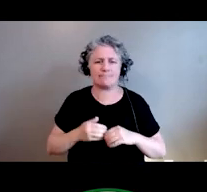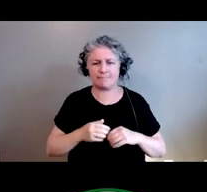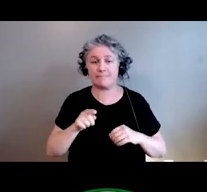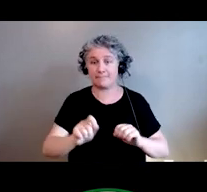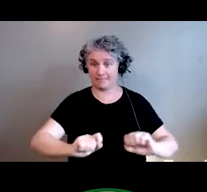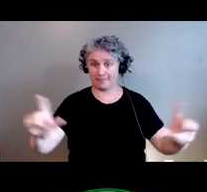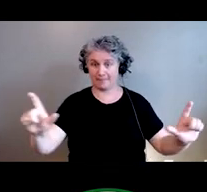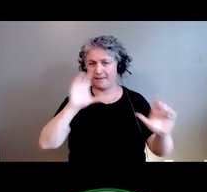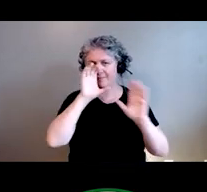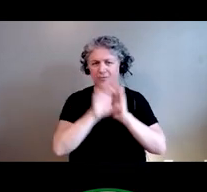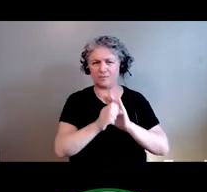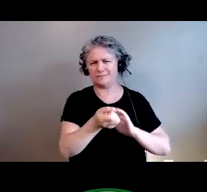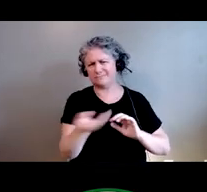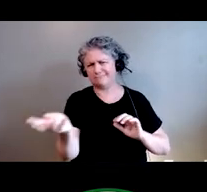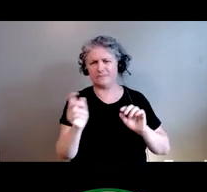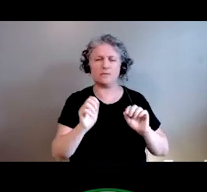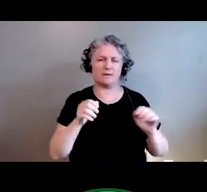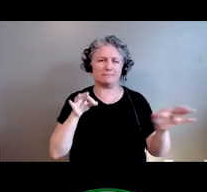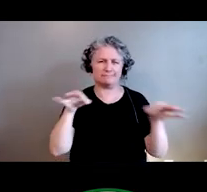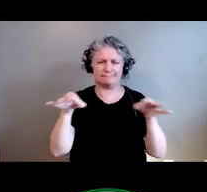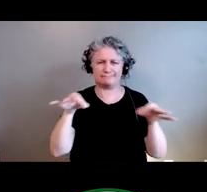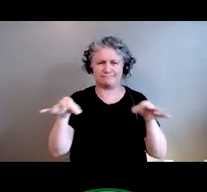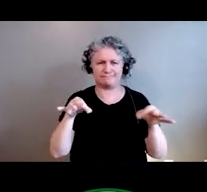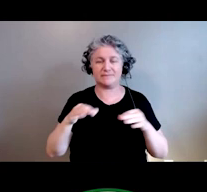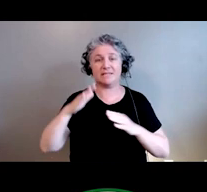the top left is a rocky mountain interactive instructor who was teaching a boy the skills